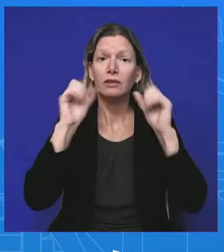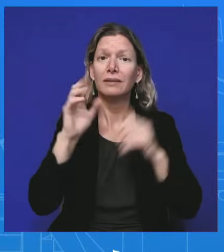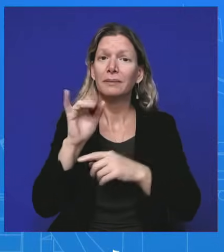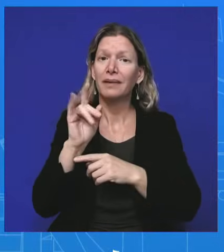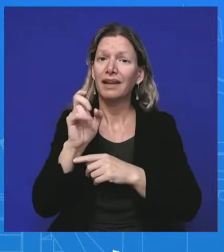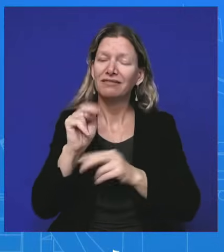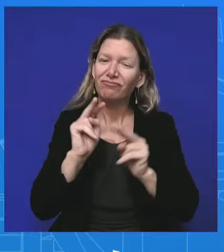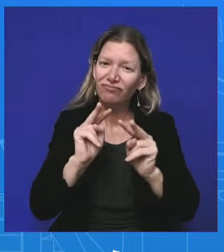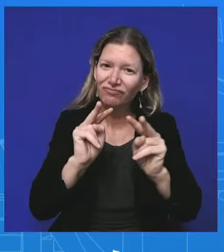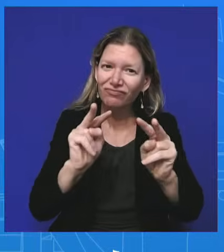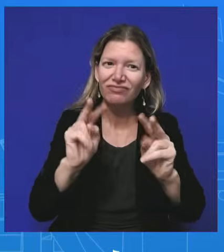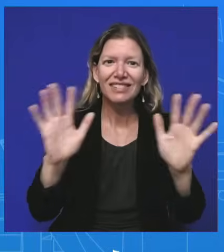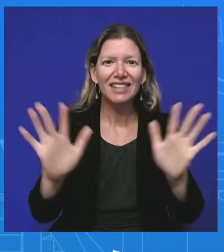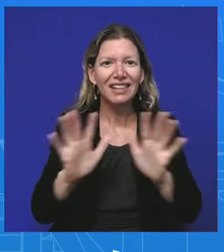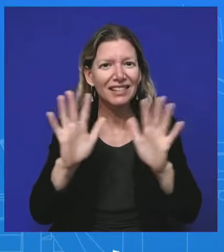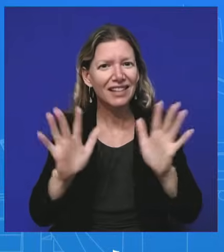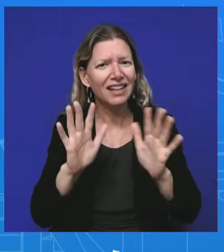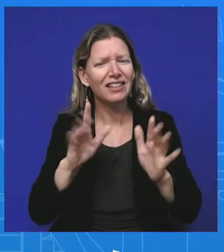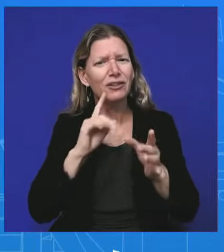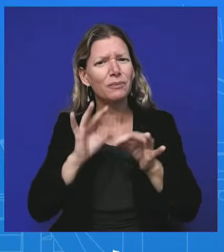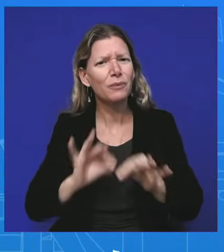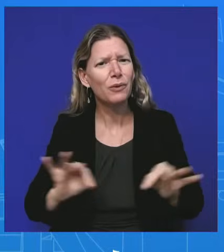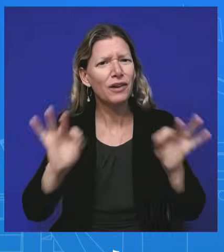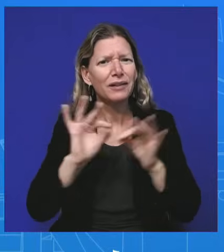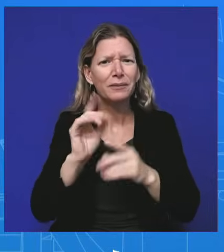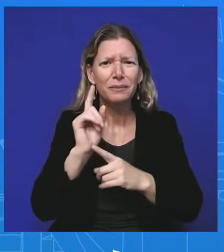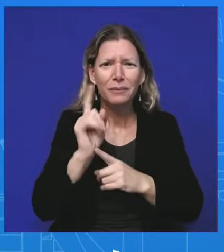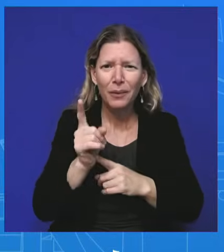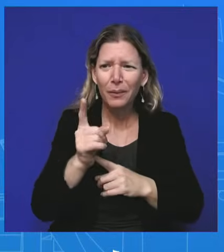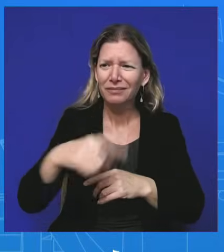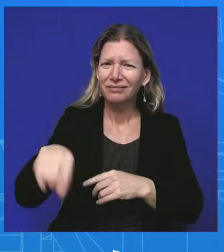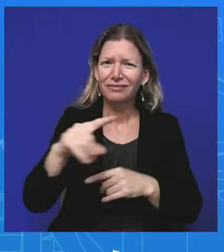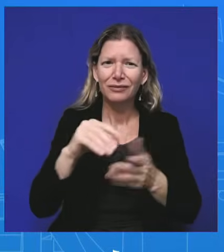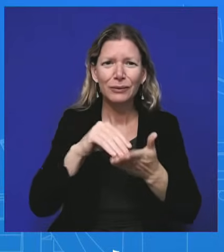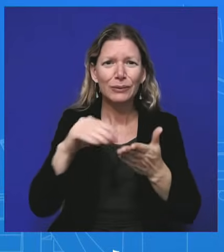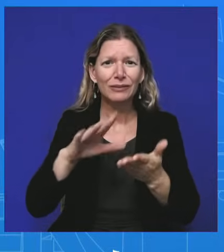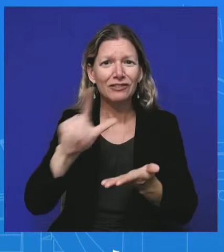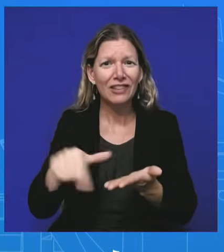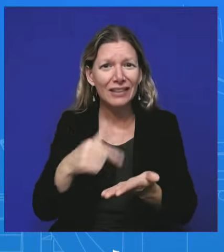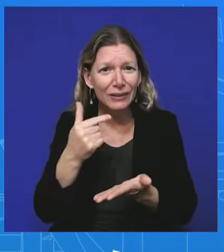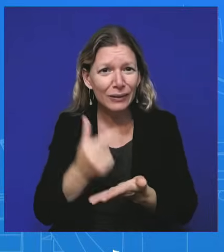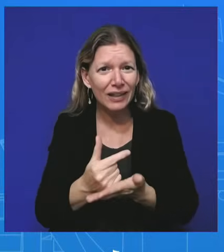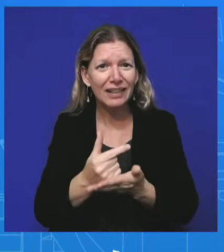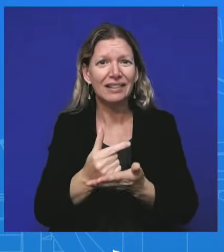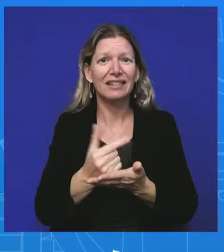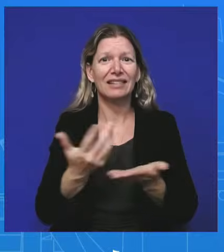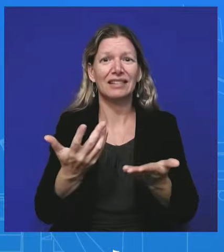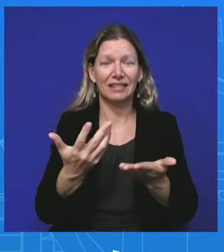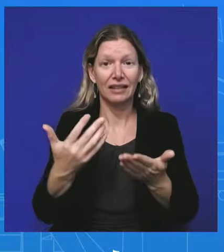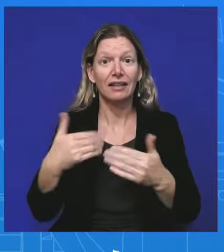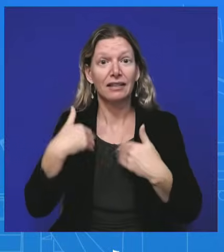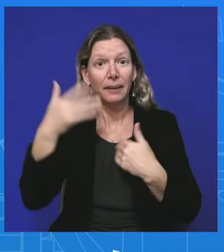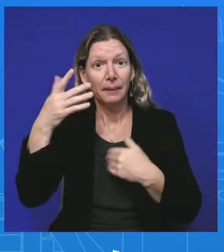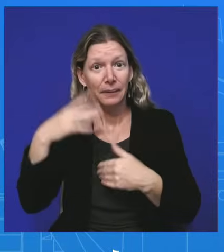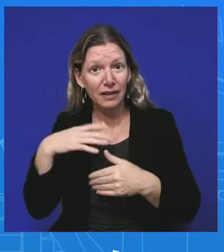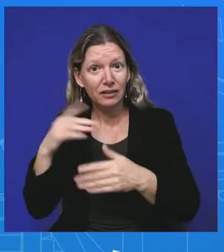the young men who are graduating, but also their families. This is some -- this is a -- when the President does commencement address -- he's done it many times -- and I've said this --